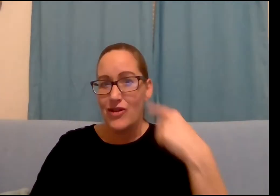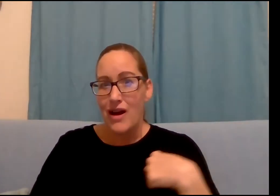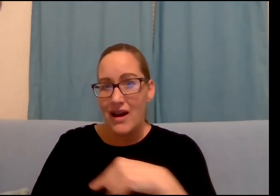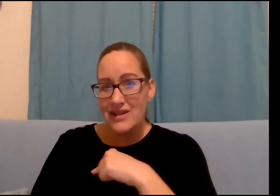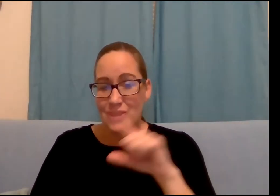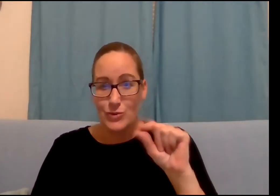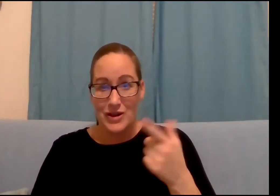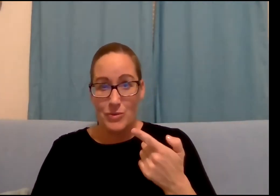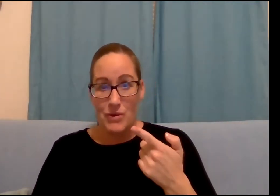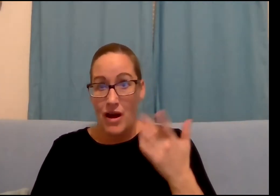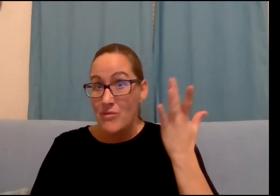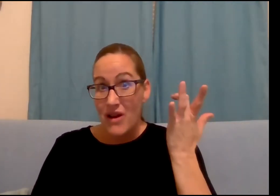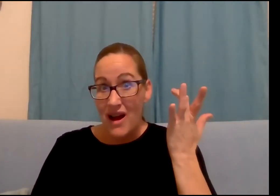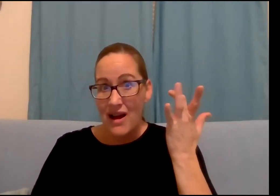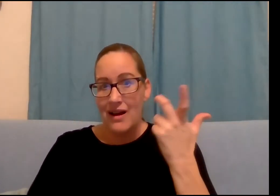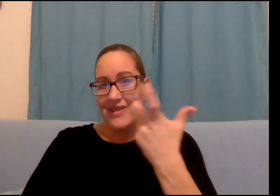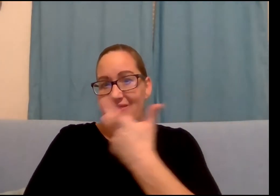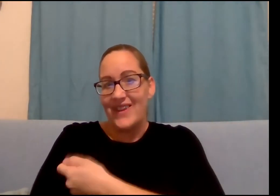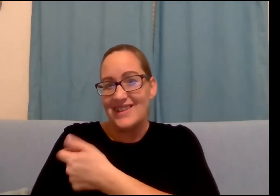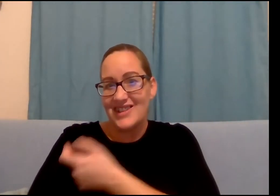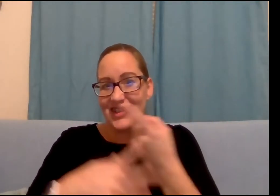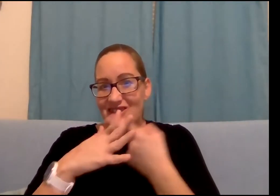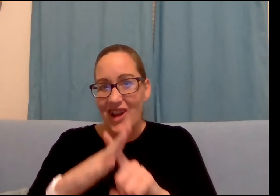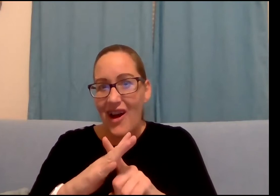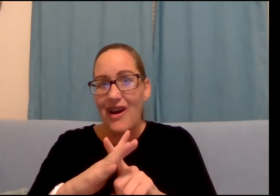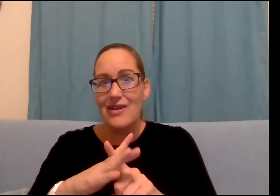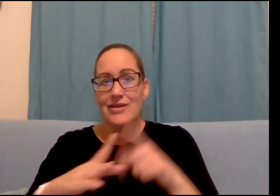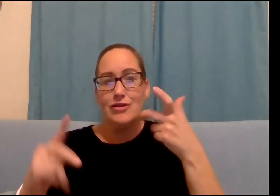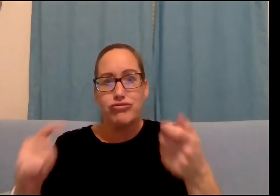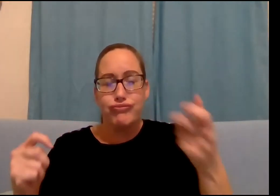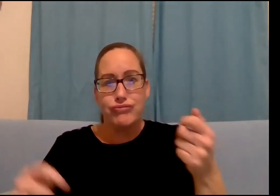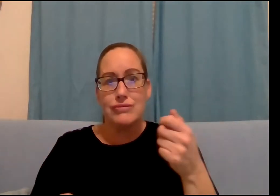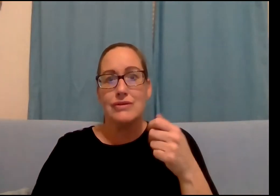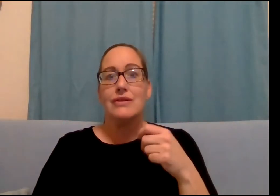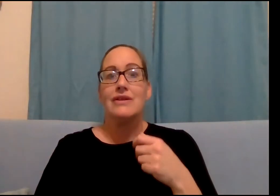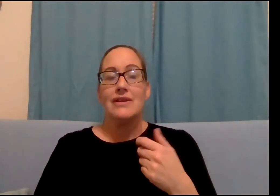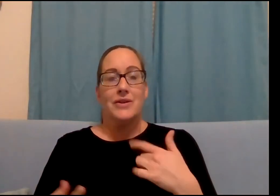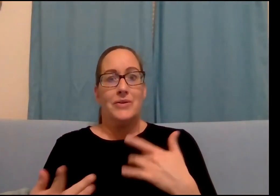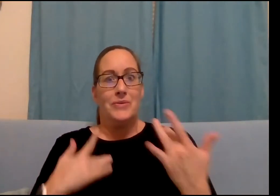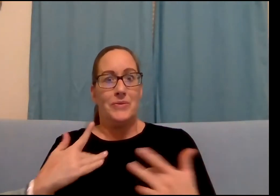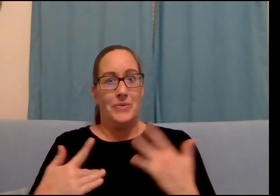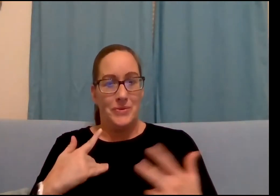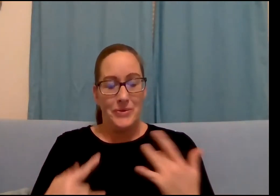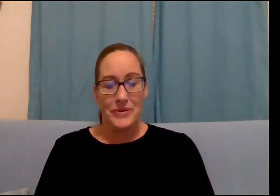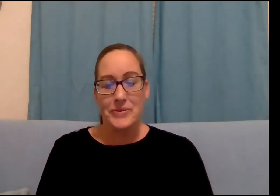Exciting 2021 for us, why? The vaccine distribution has started and I am excited about it.